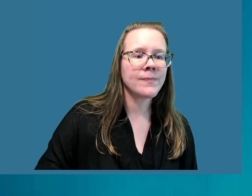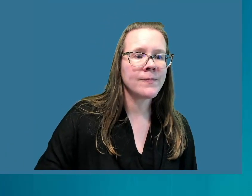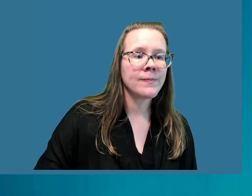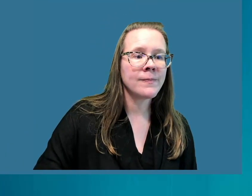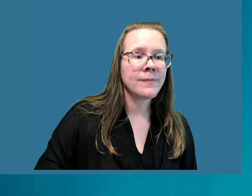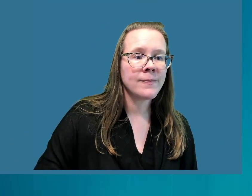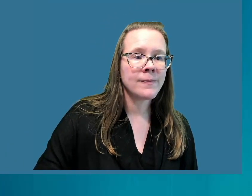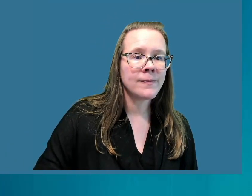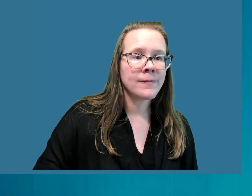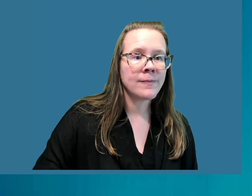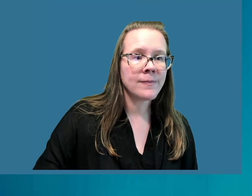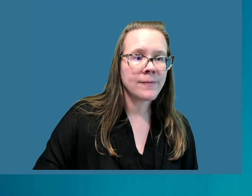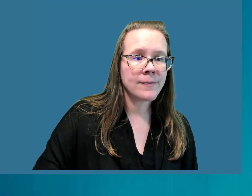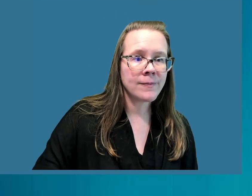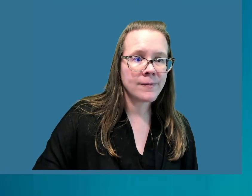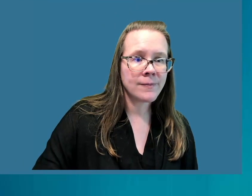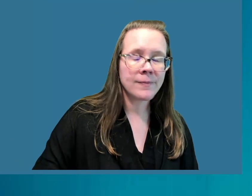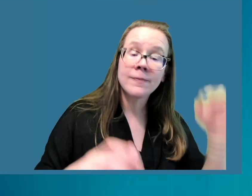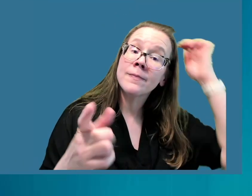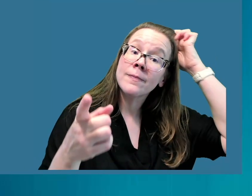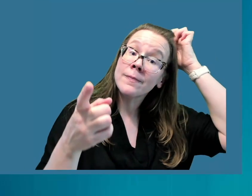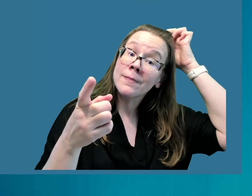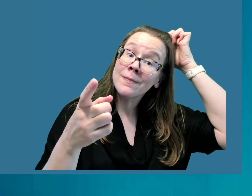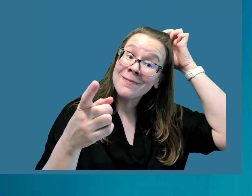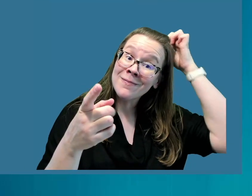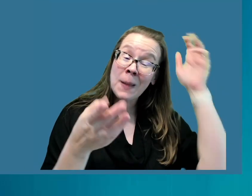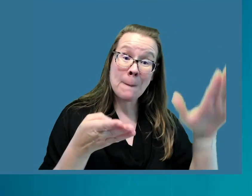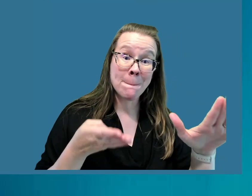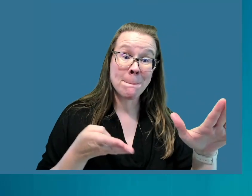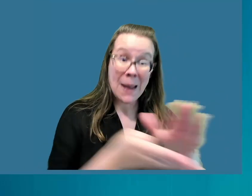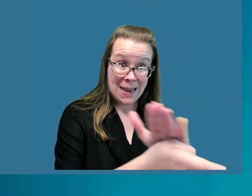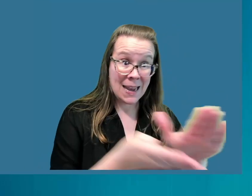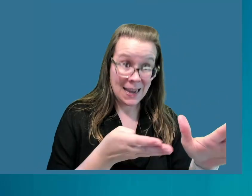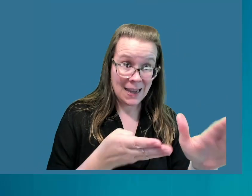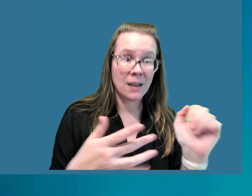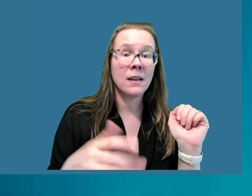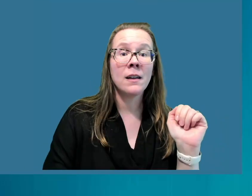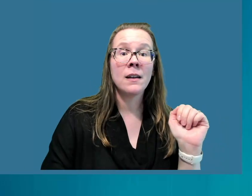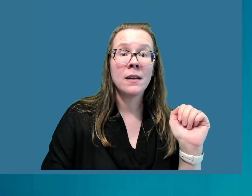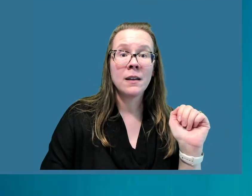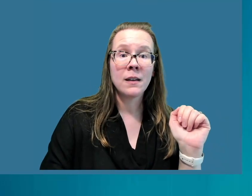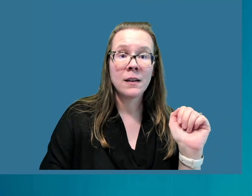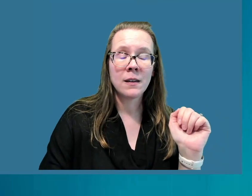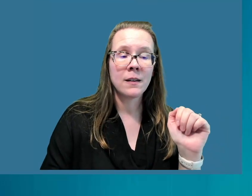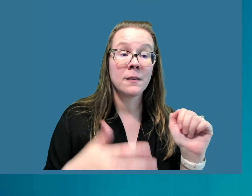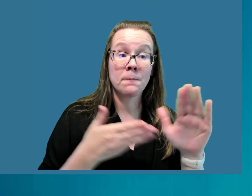You just throw them out there, and you end up wasting some of the cookie dough.